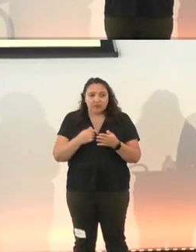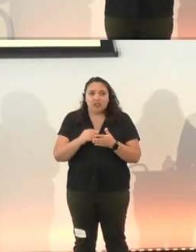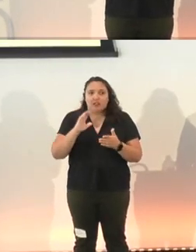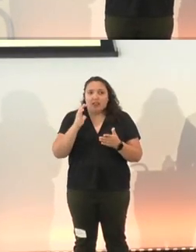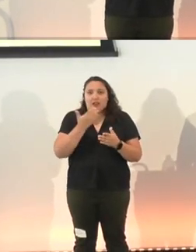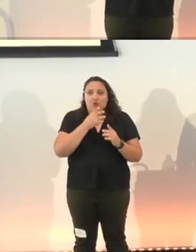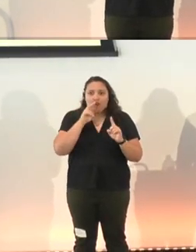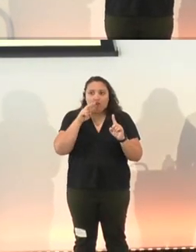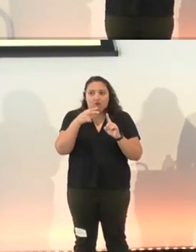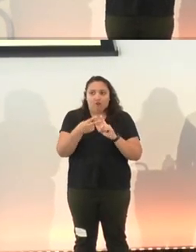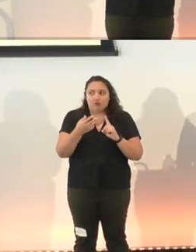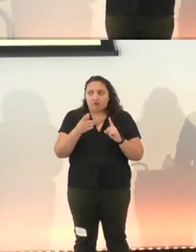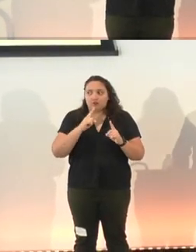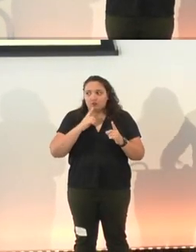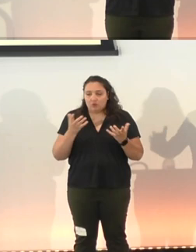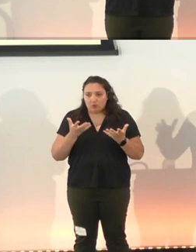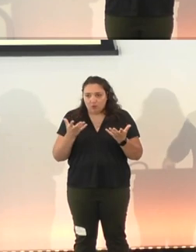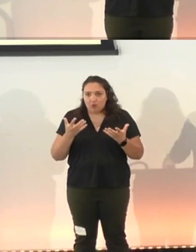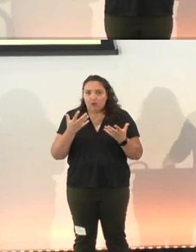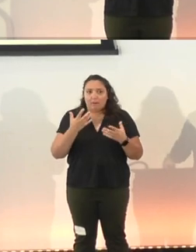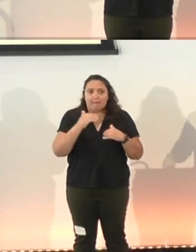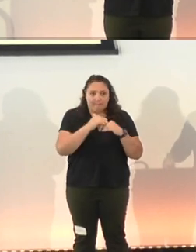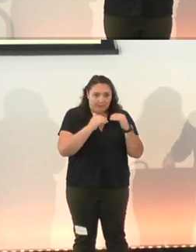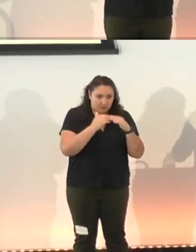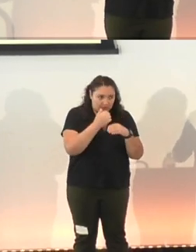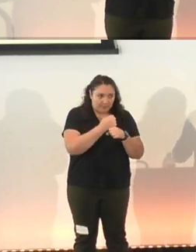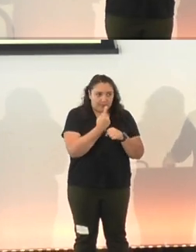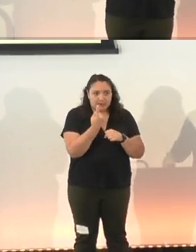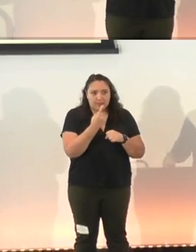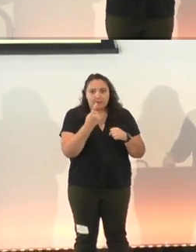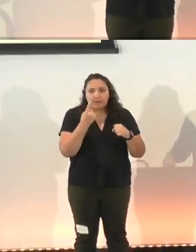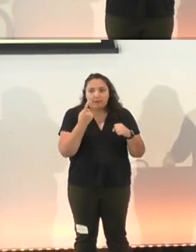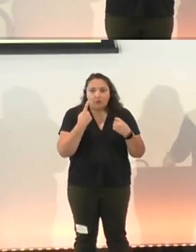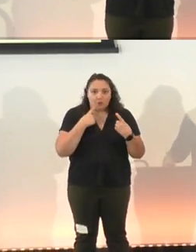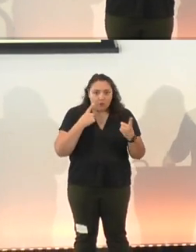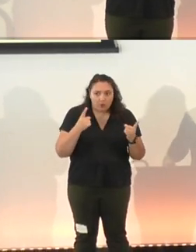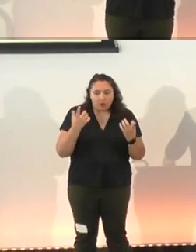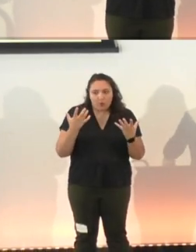beginning is to build it and make something work and try to keep it as simple as we can because,